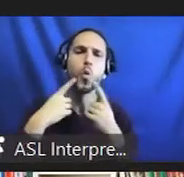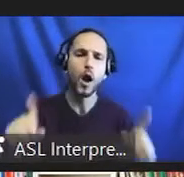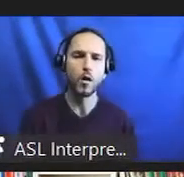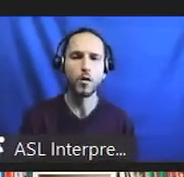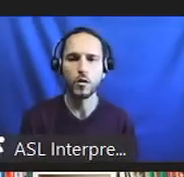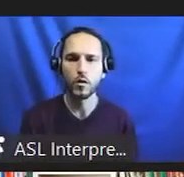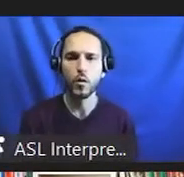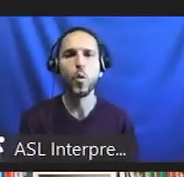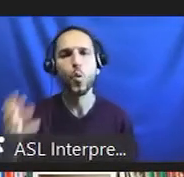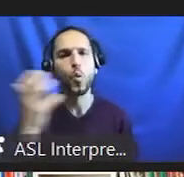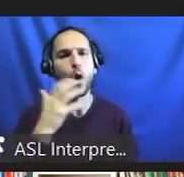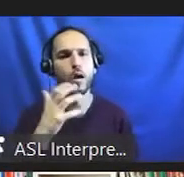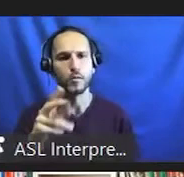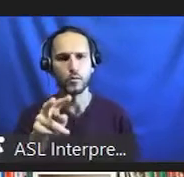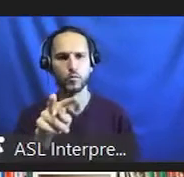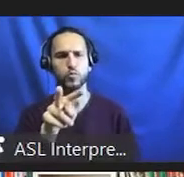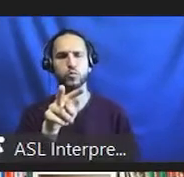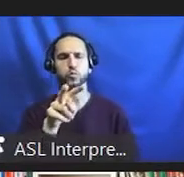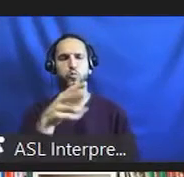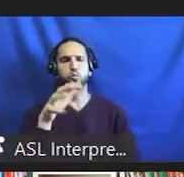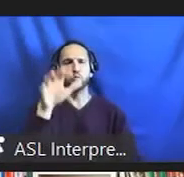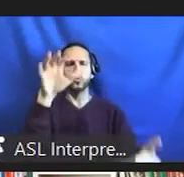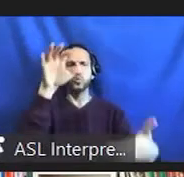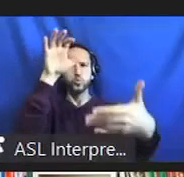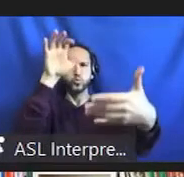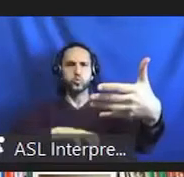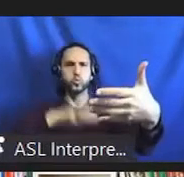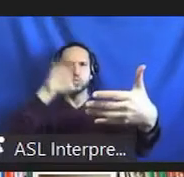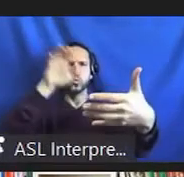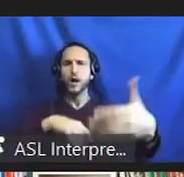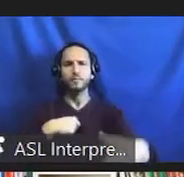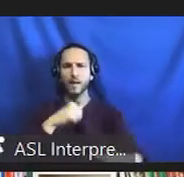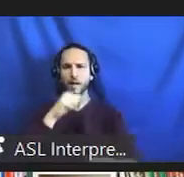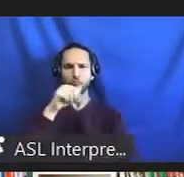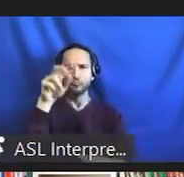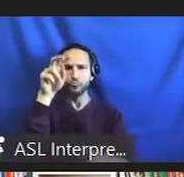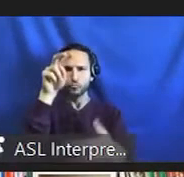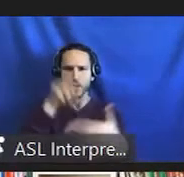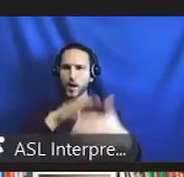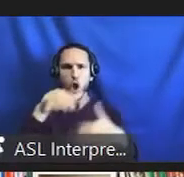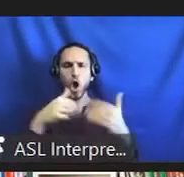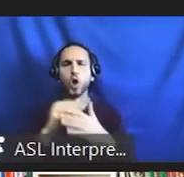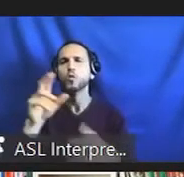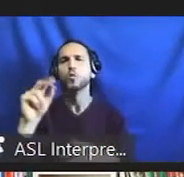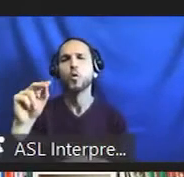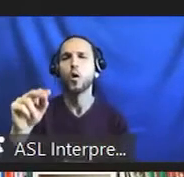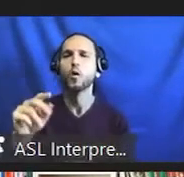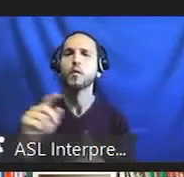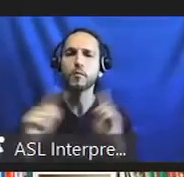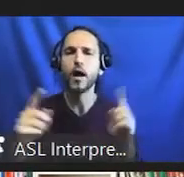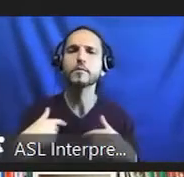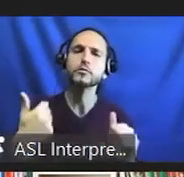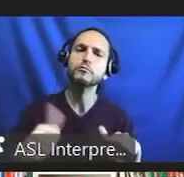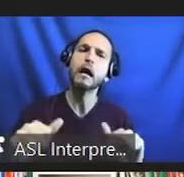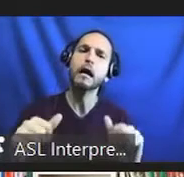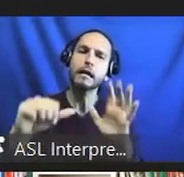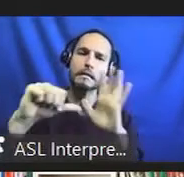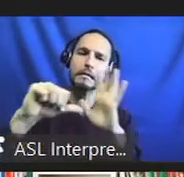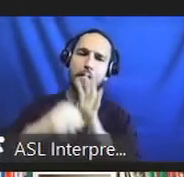Wow, look how many words are on this slide. Not going to read it. But we're trying to impress you with how with how complicated